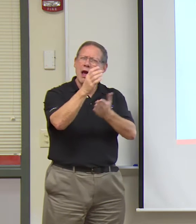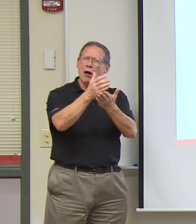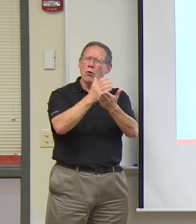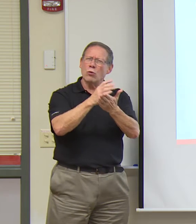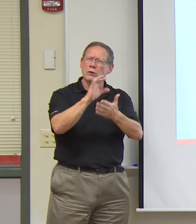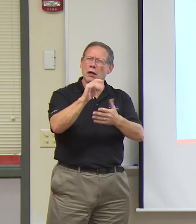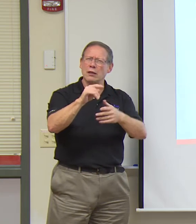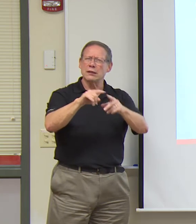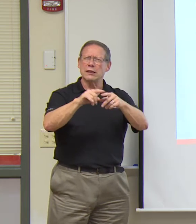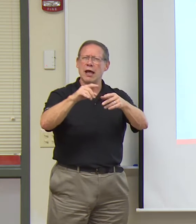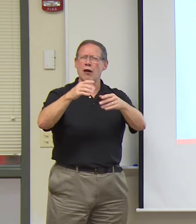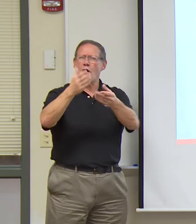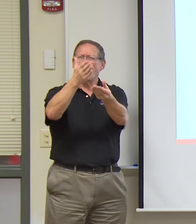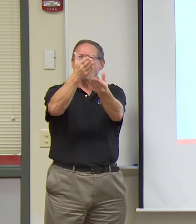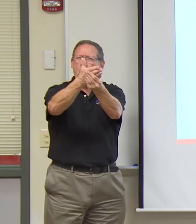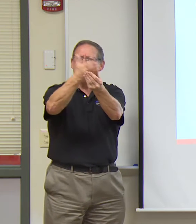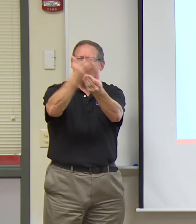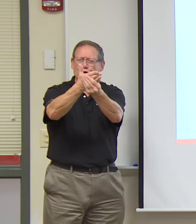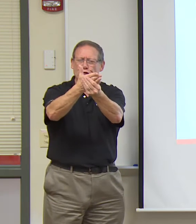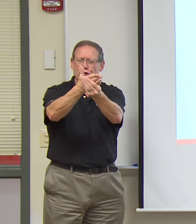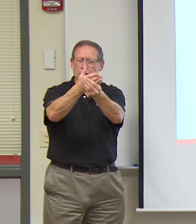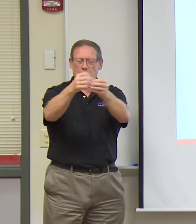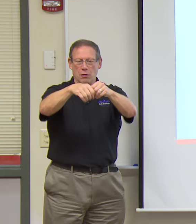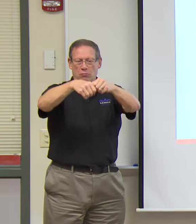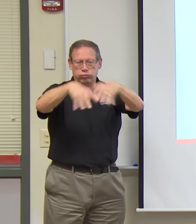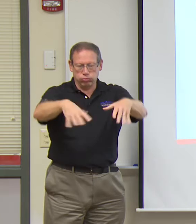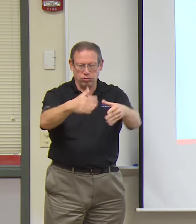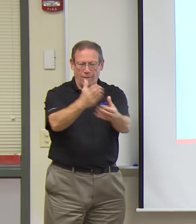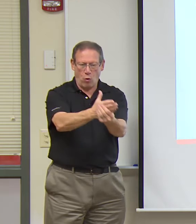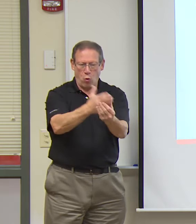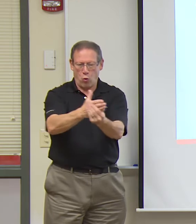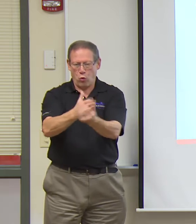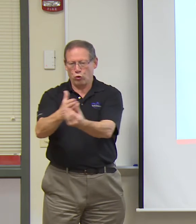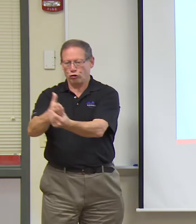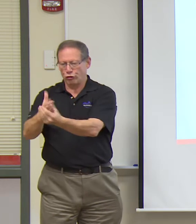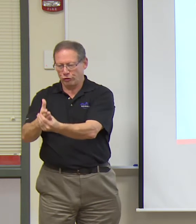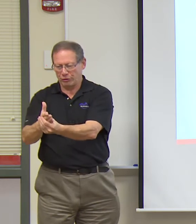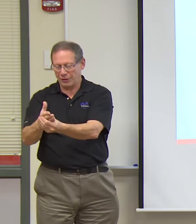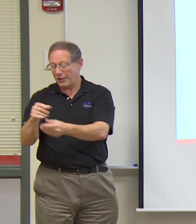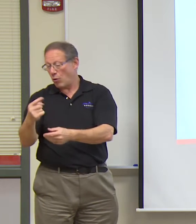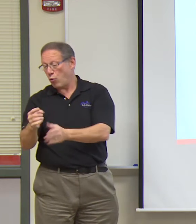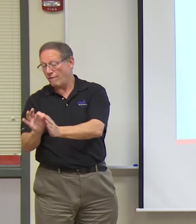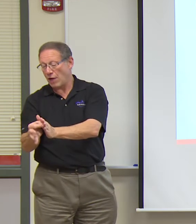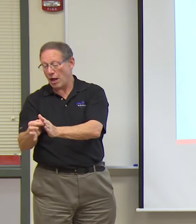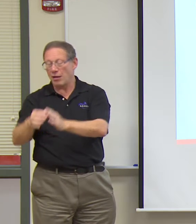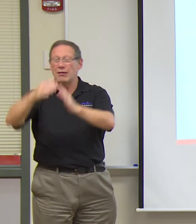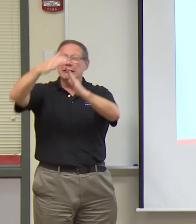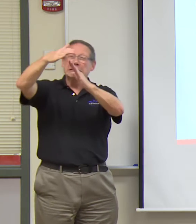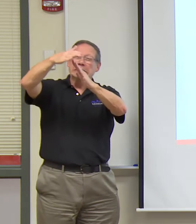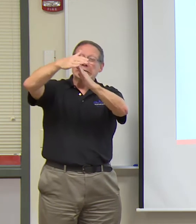and individual files in there. So, modules are the top level, and they'll show there, but you can also have